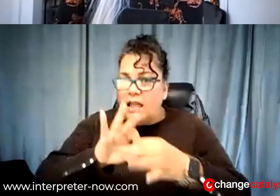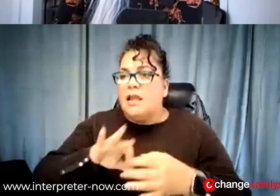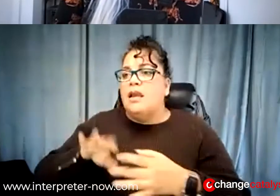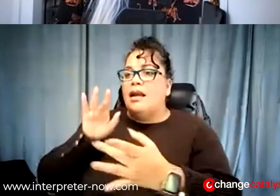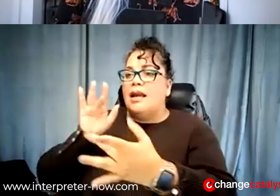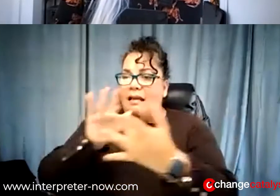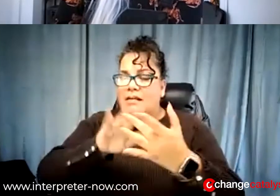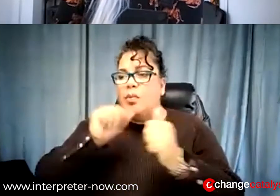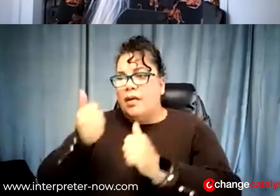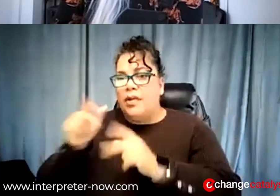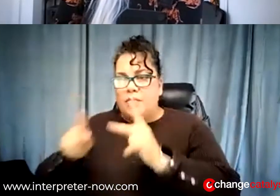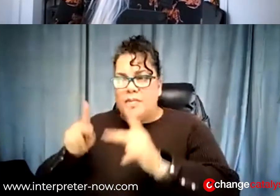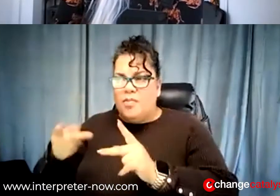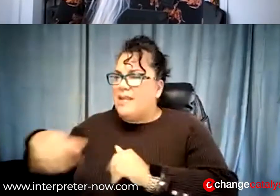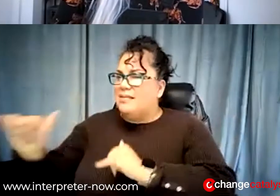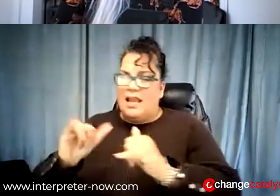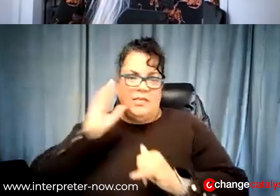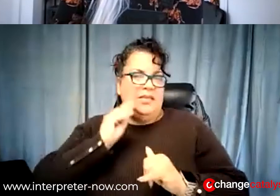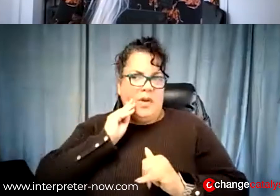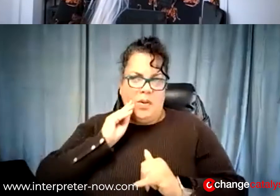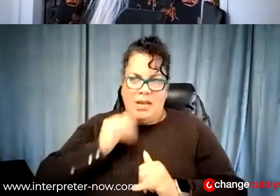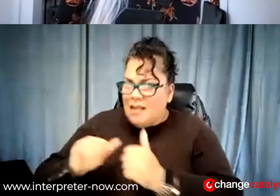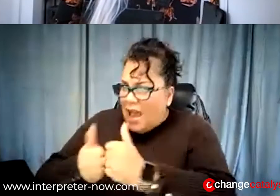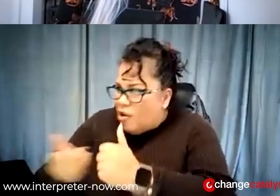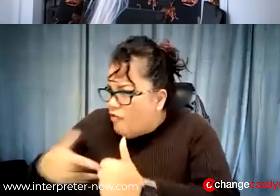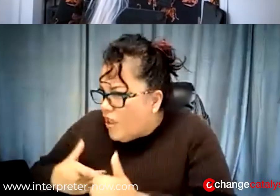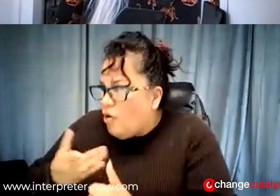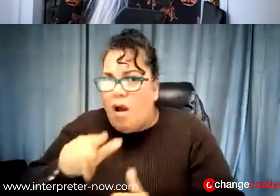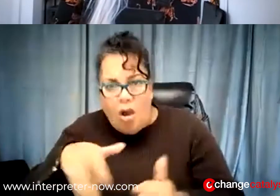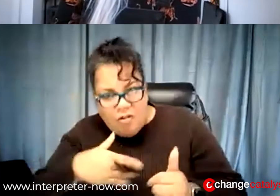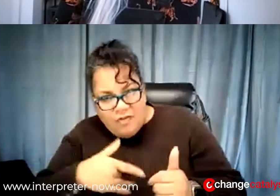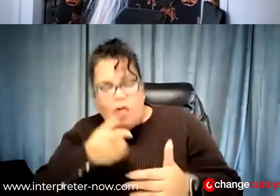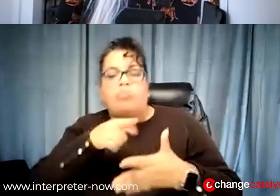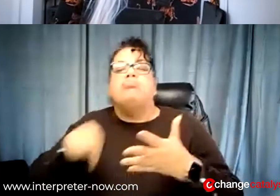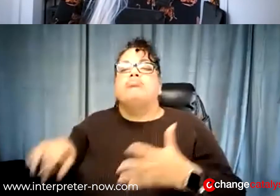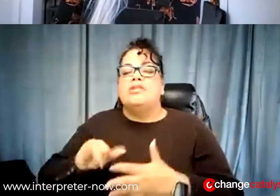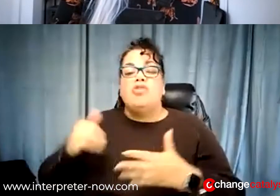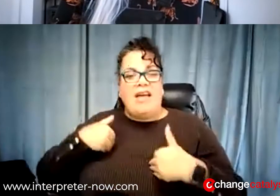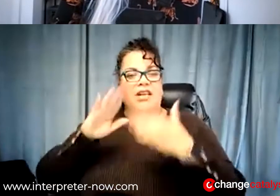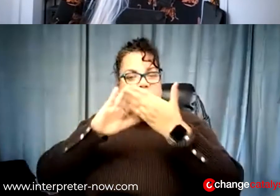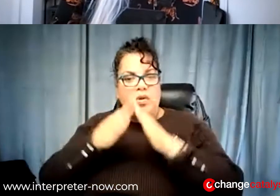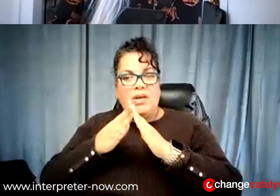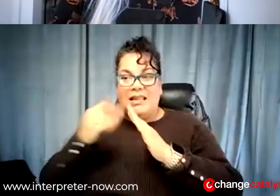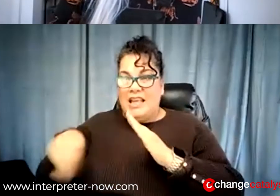So, I think across the board, having communities that you're in it with, and making sure that